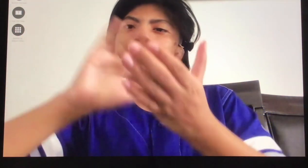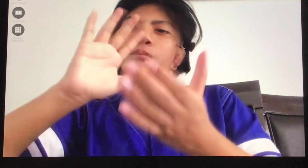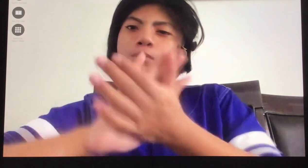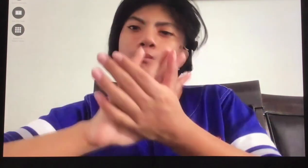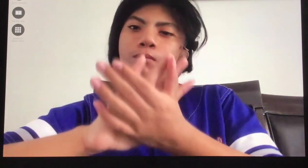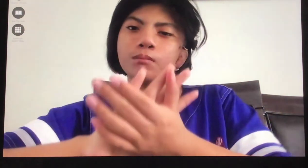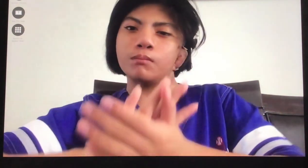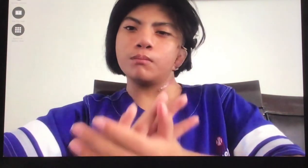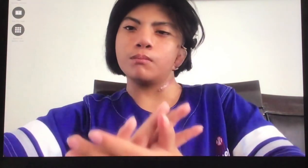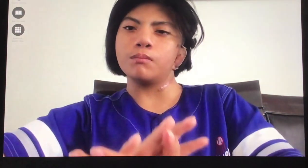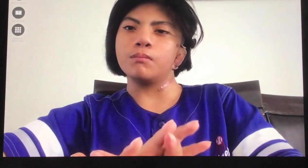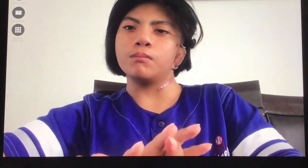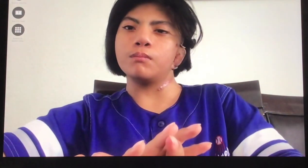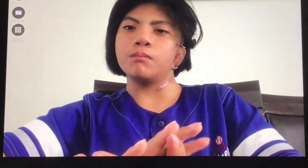Best memory of middle school.